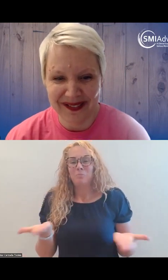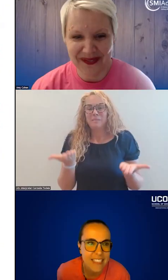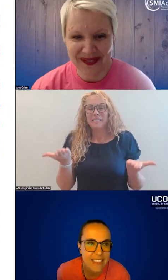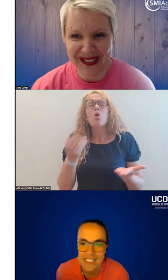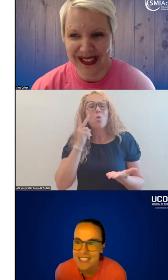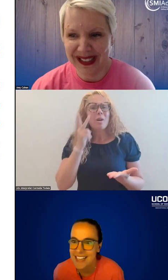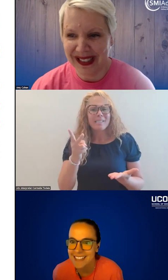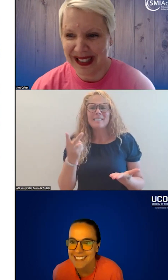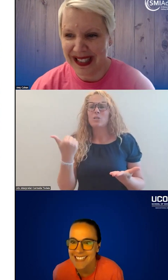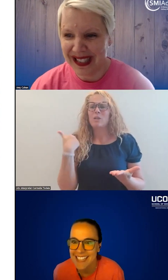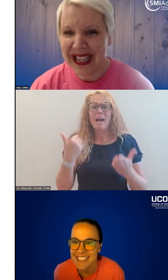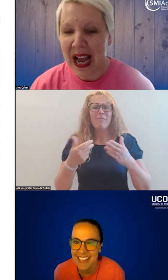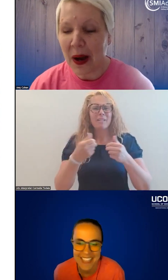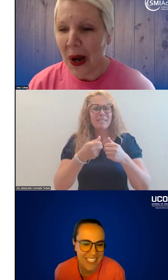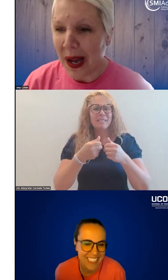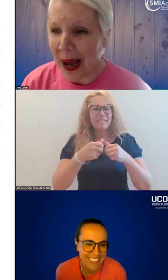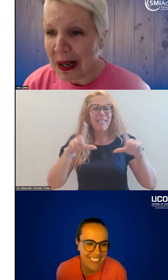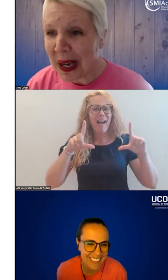THIS NEXT. >> I AM GOING TO COME